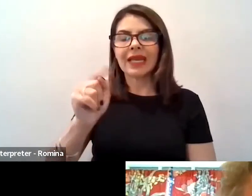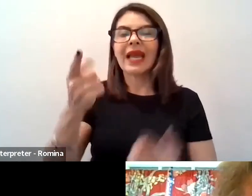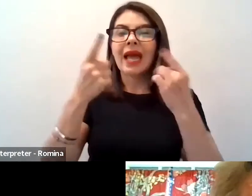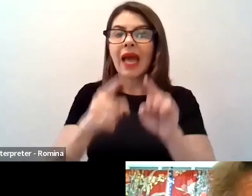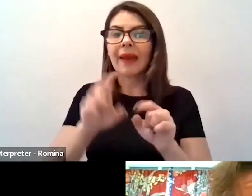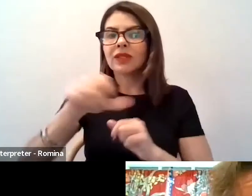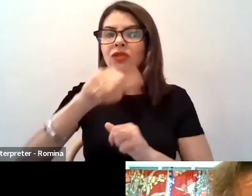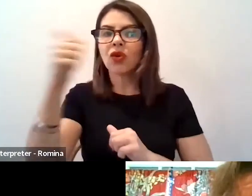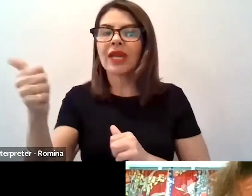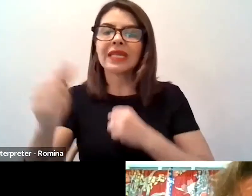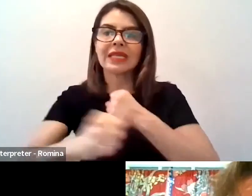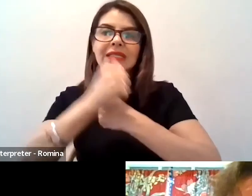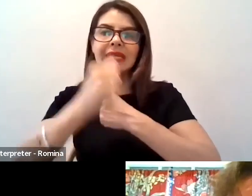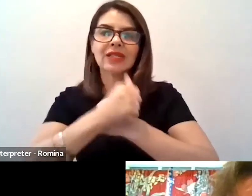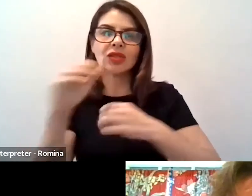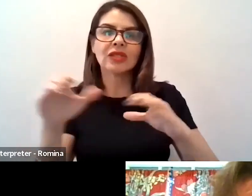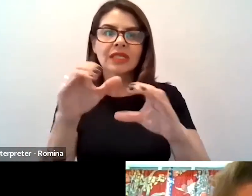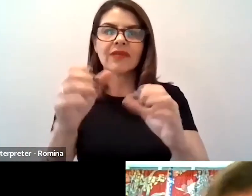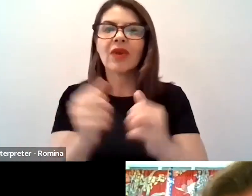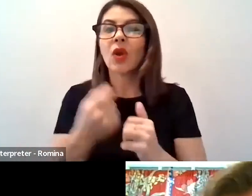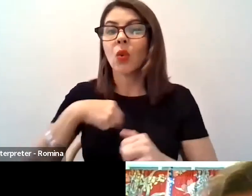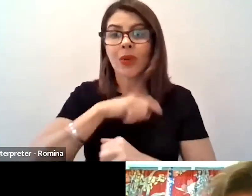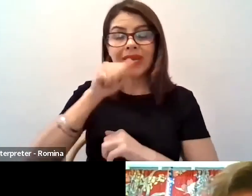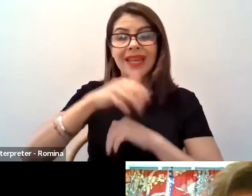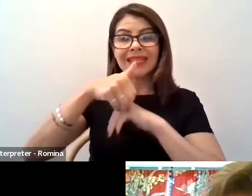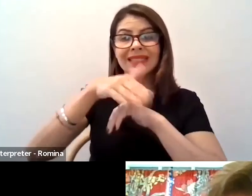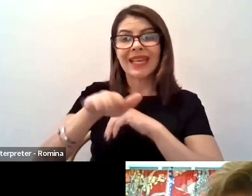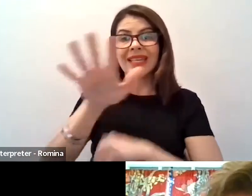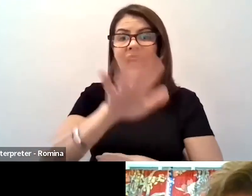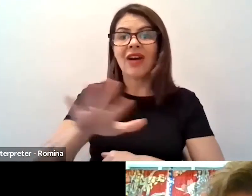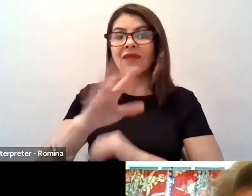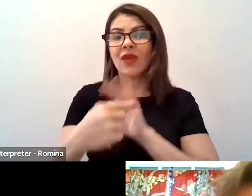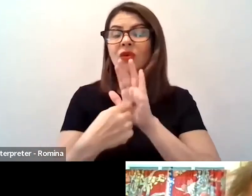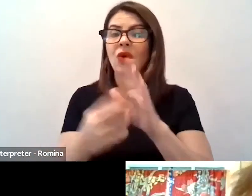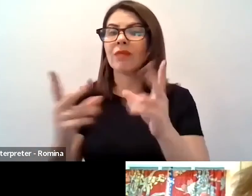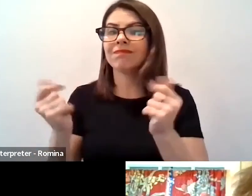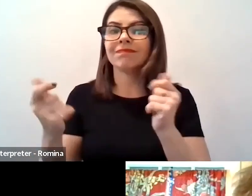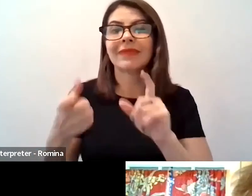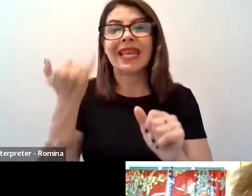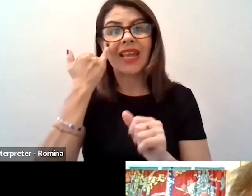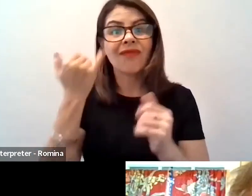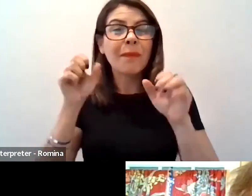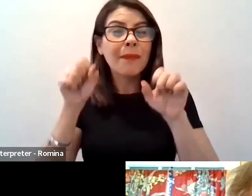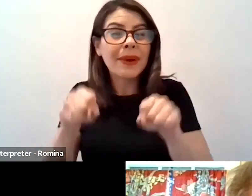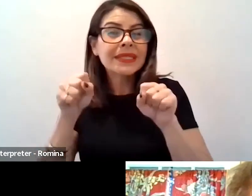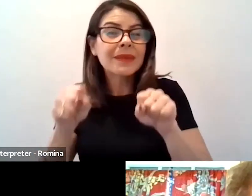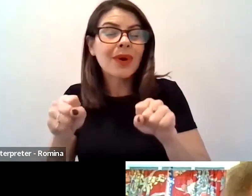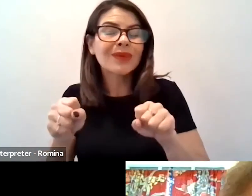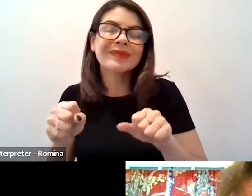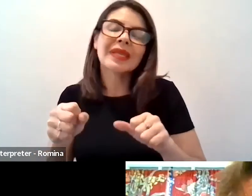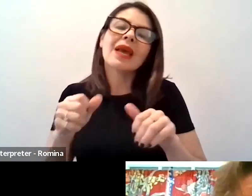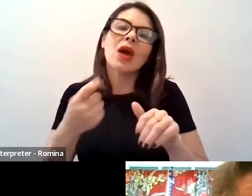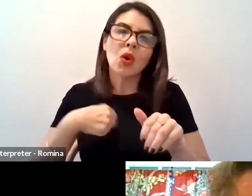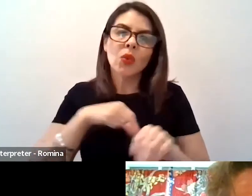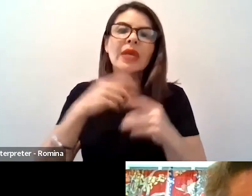if we could send a field rep right away to that set. It's not always possible but we certainly can troubleshoot from afar.